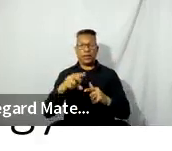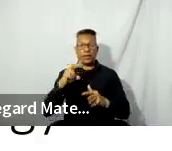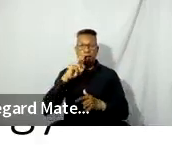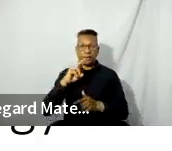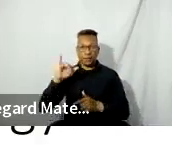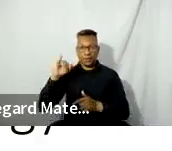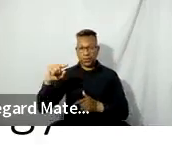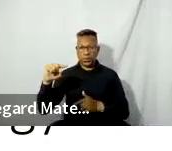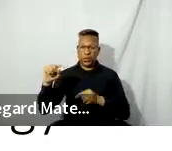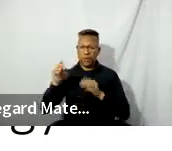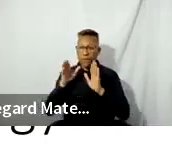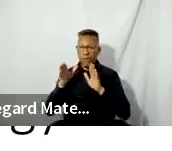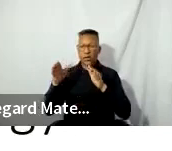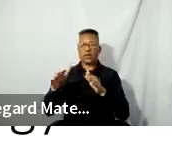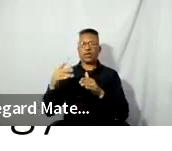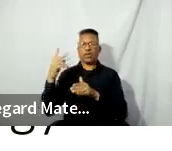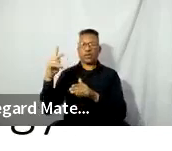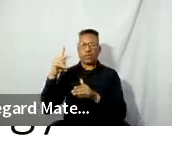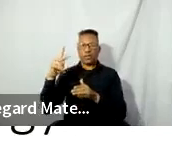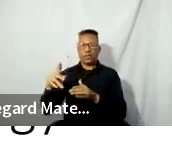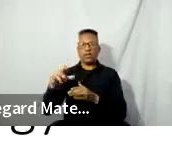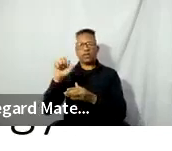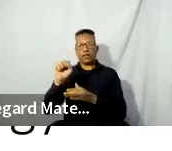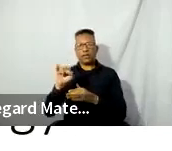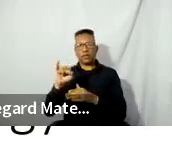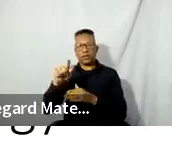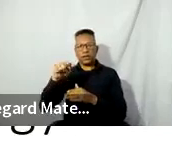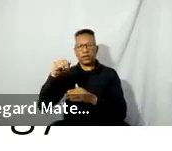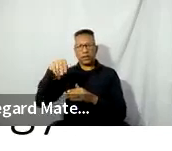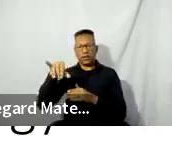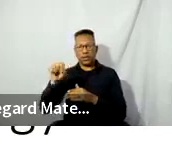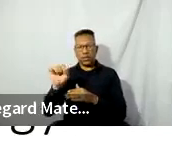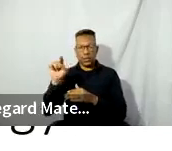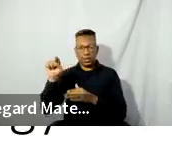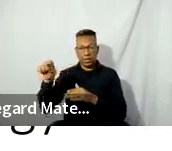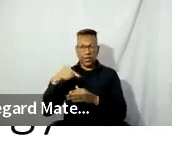focus on signs absolutely ll see signs as the 'll see signs as the key to see signs as the key to culture